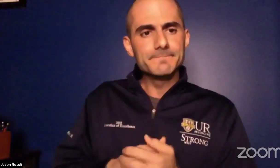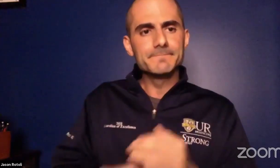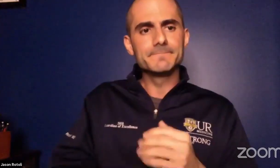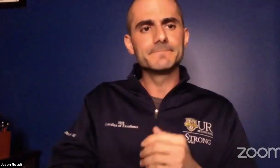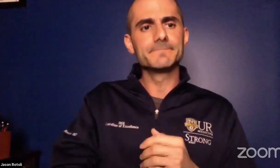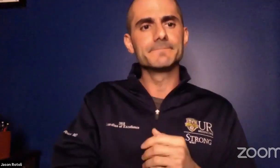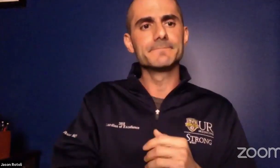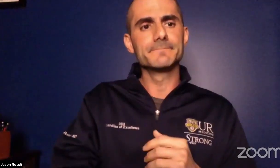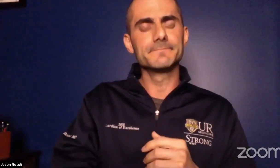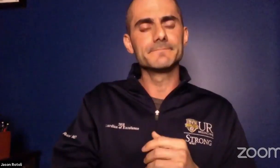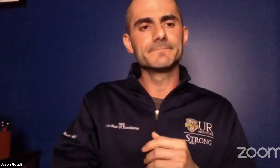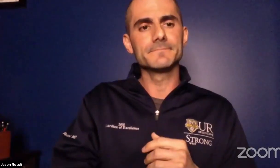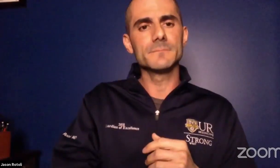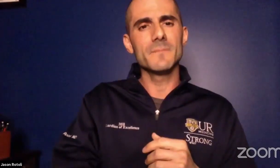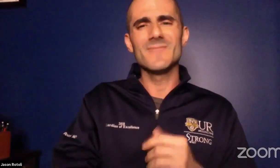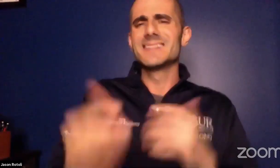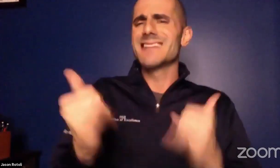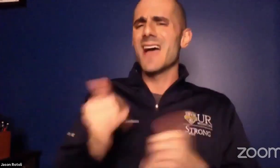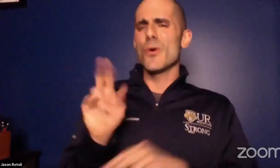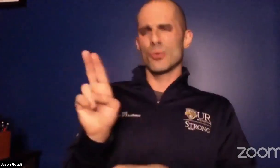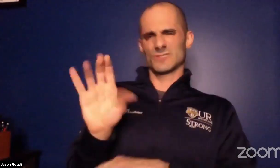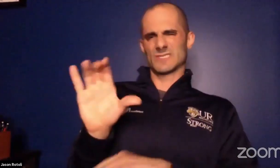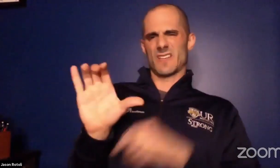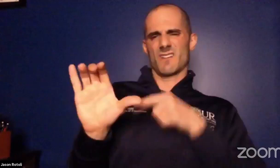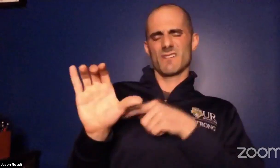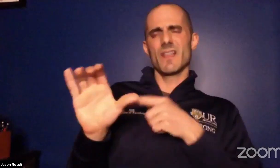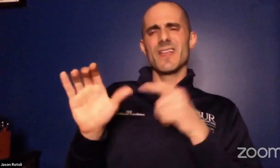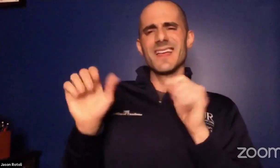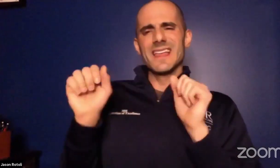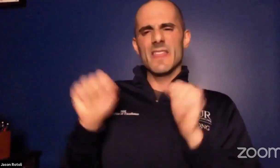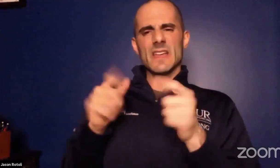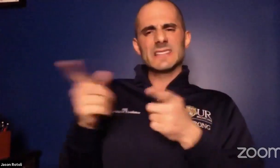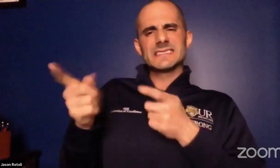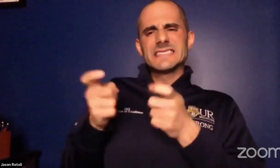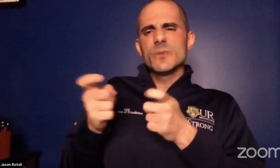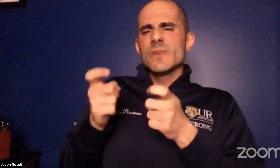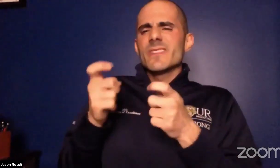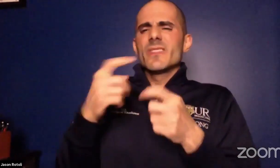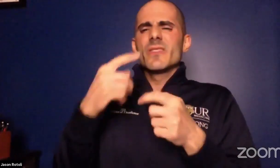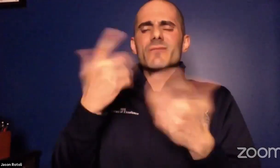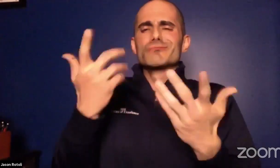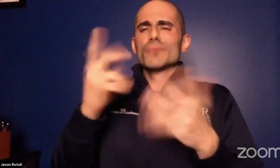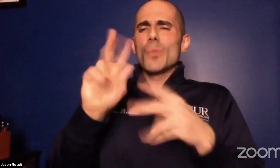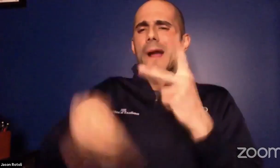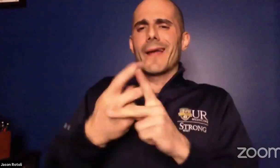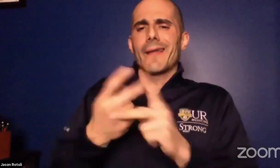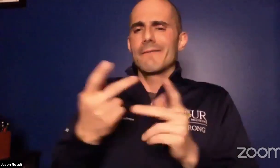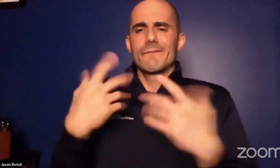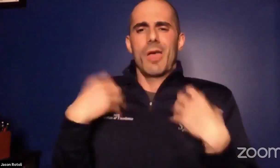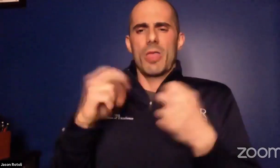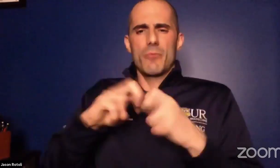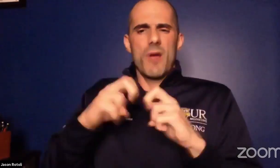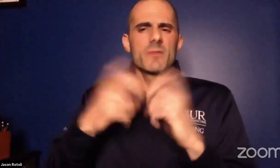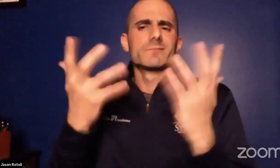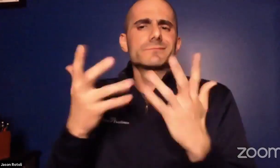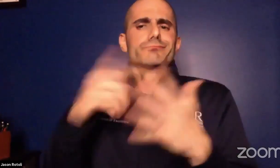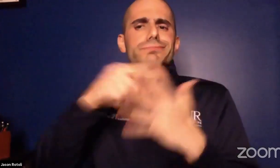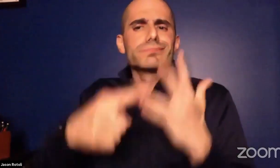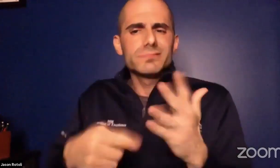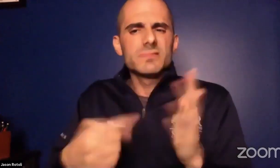It's for things that cannot or should not be treated at the emergency room. You can go to urgent care without an